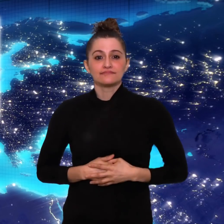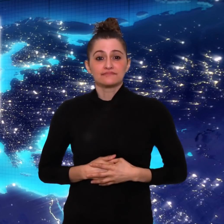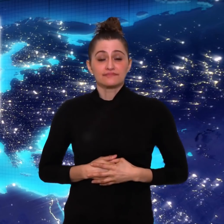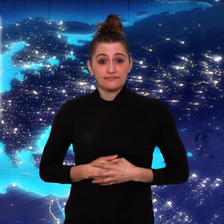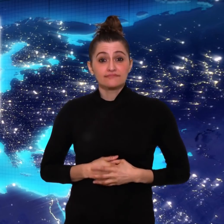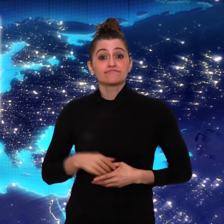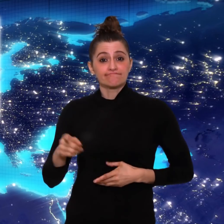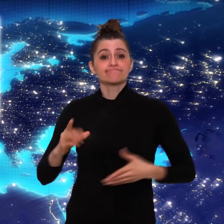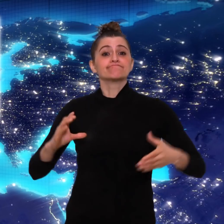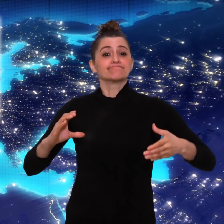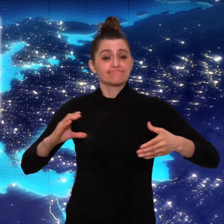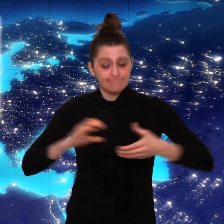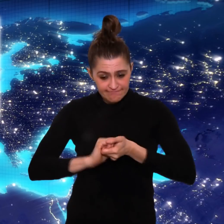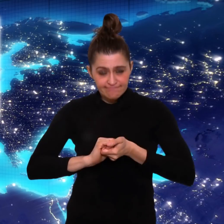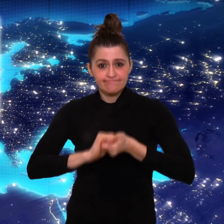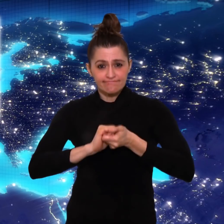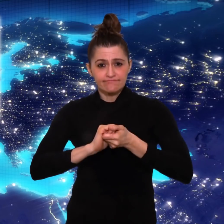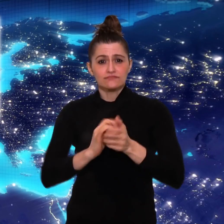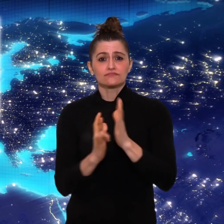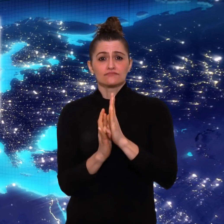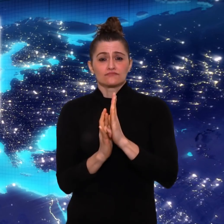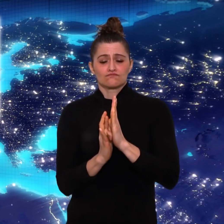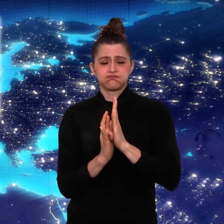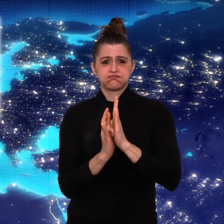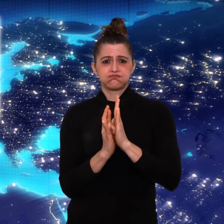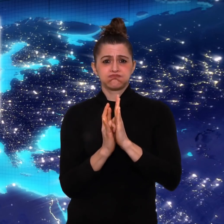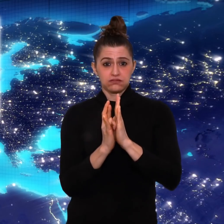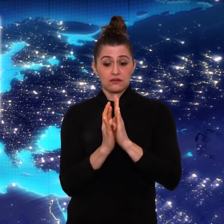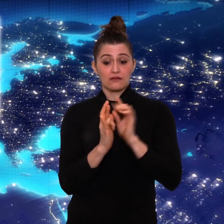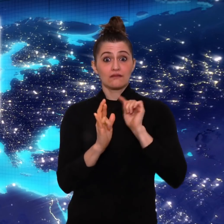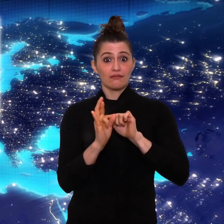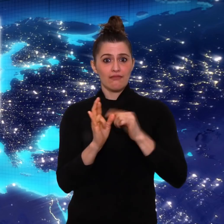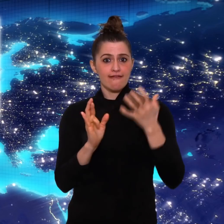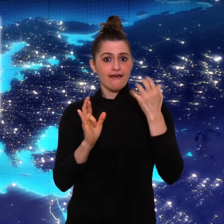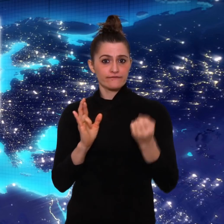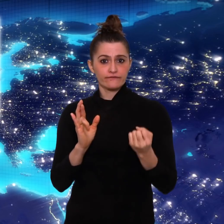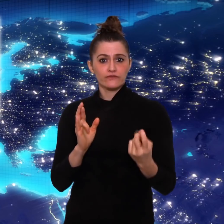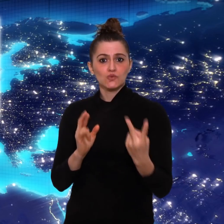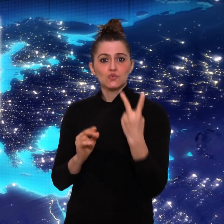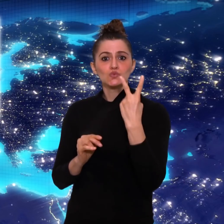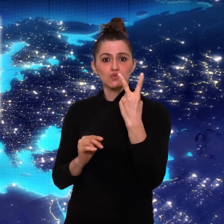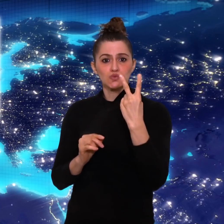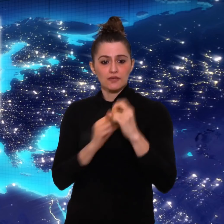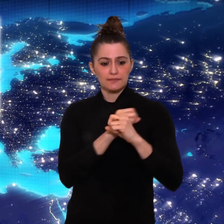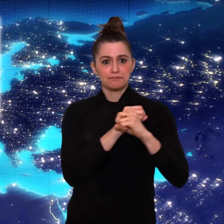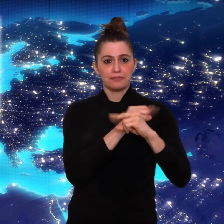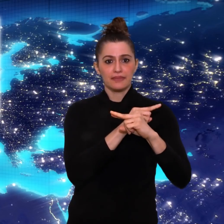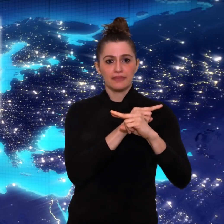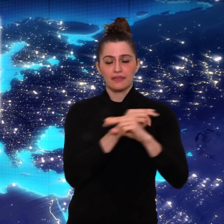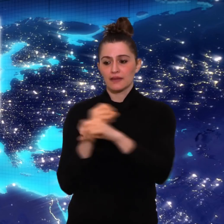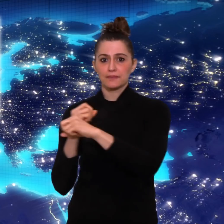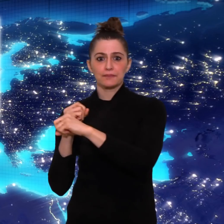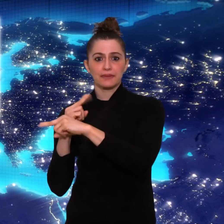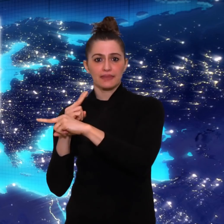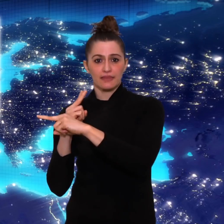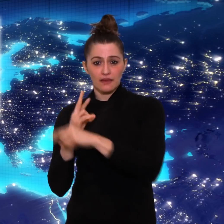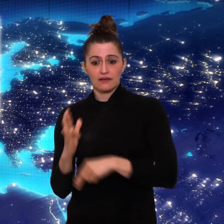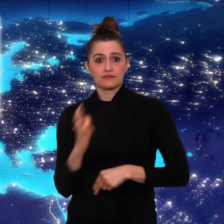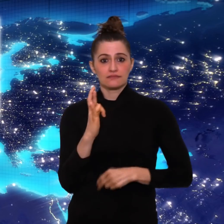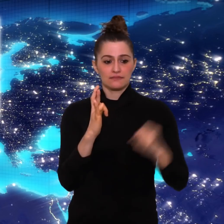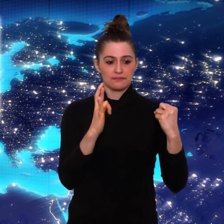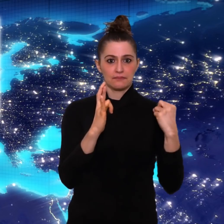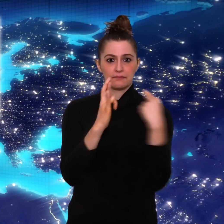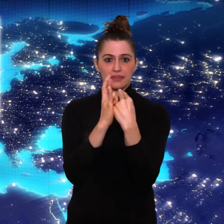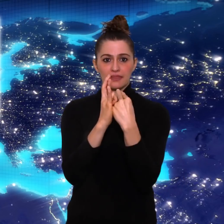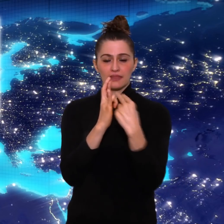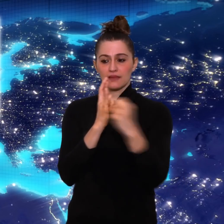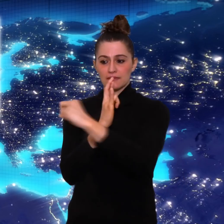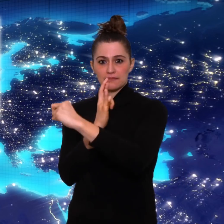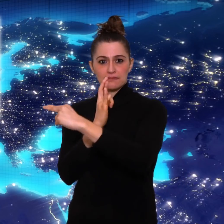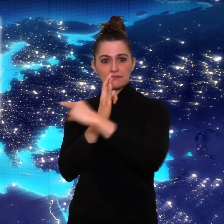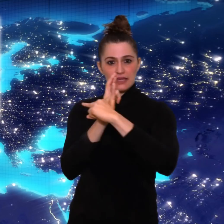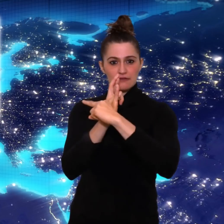Mercury, the closest planet to the